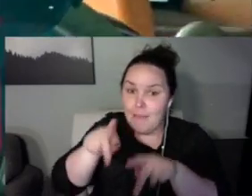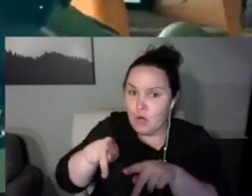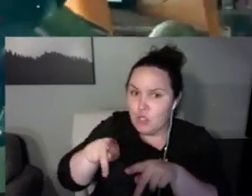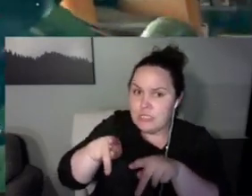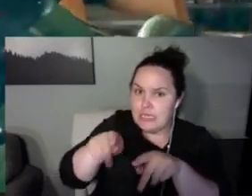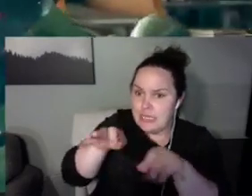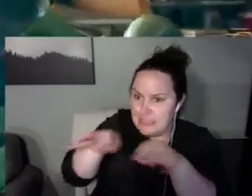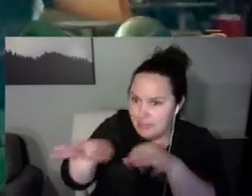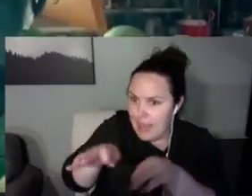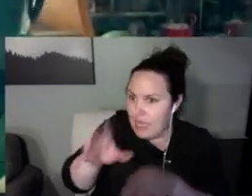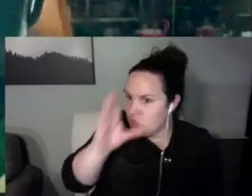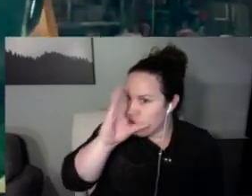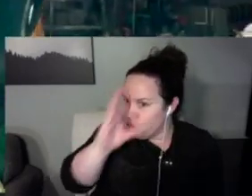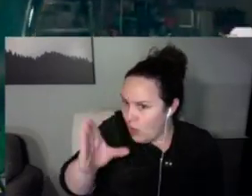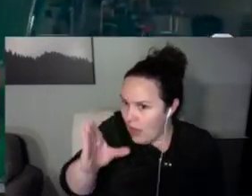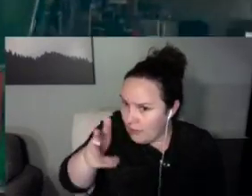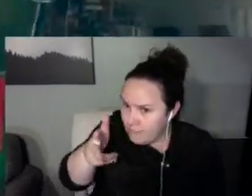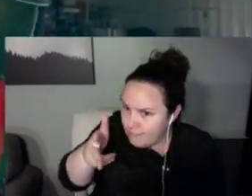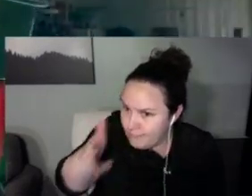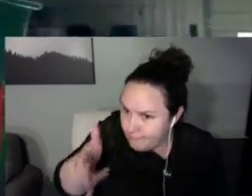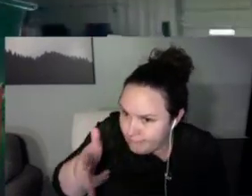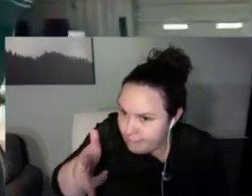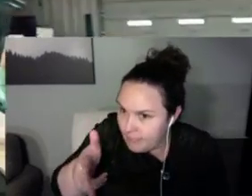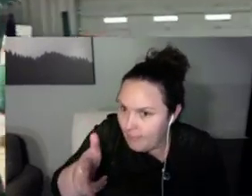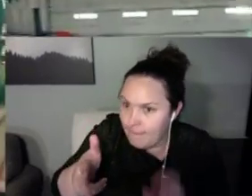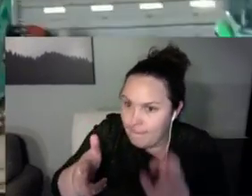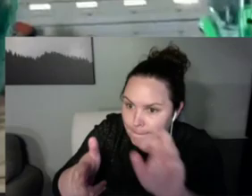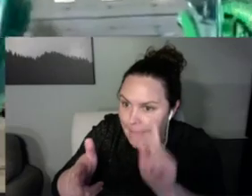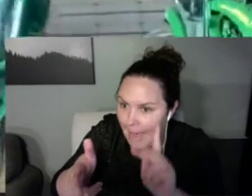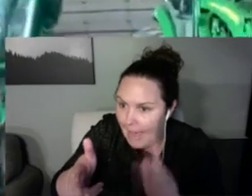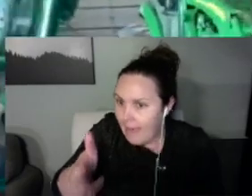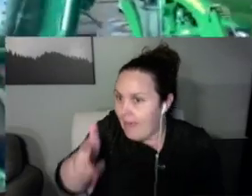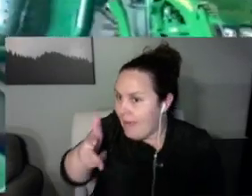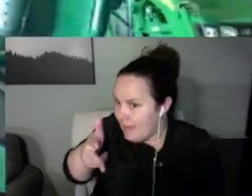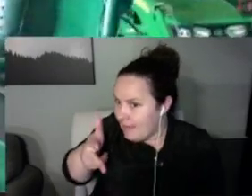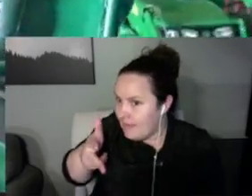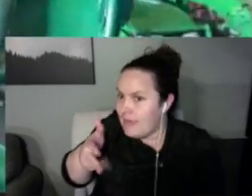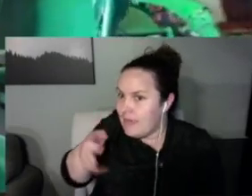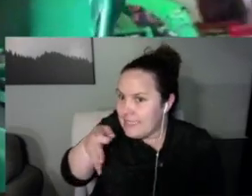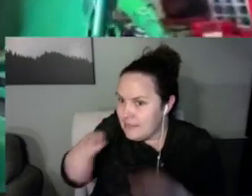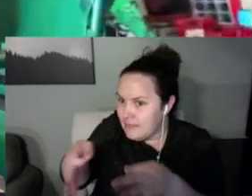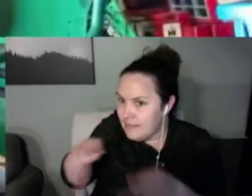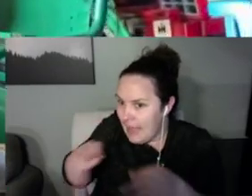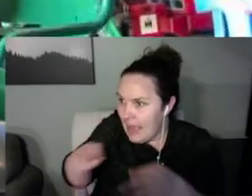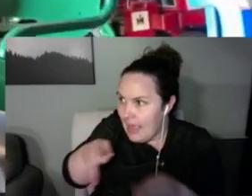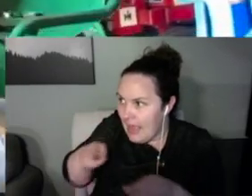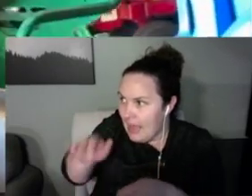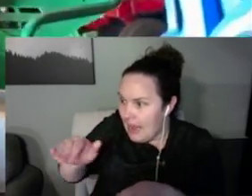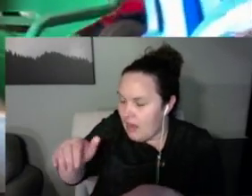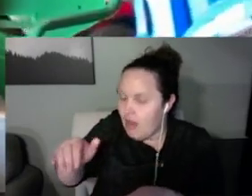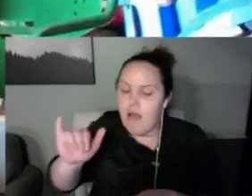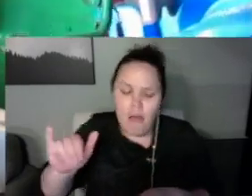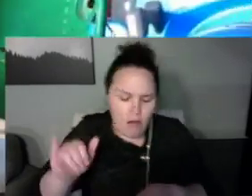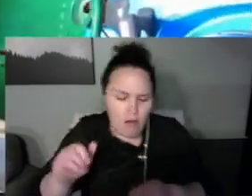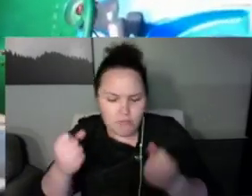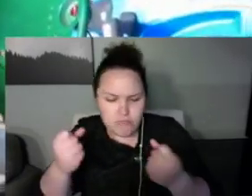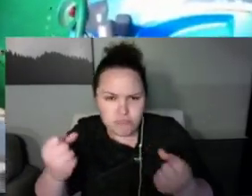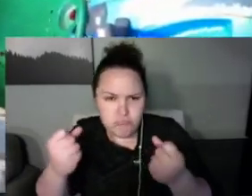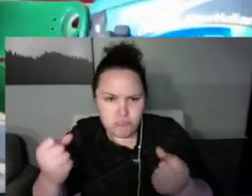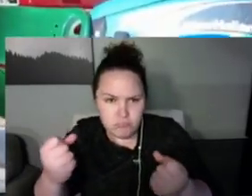And tell me left, right, straight, up, speed up, slow down, whatever. And this is the thing